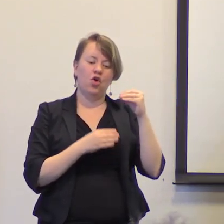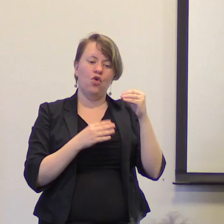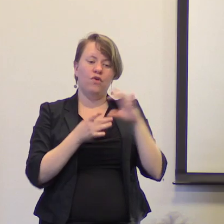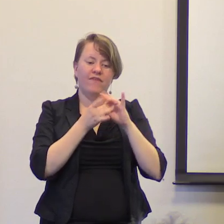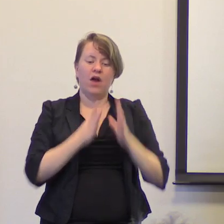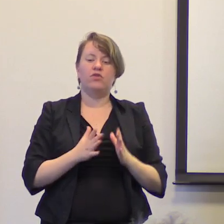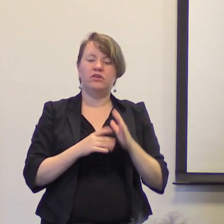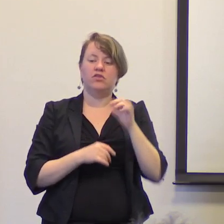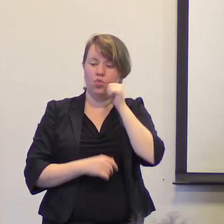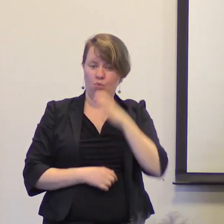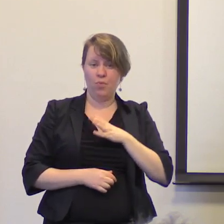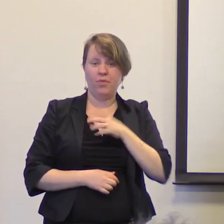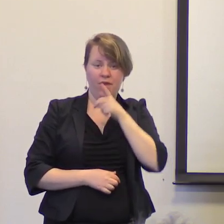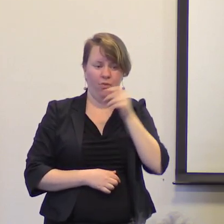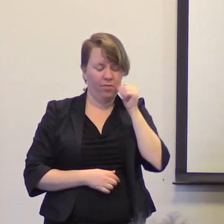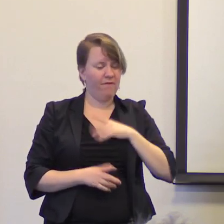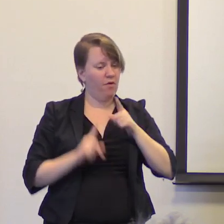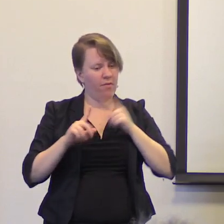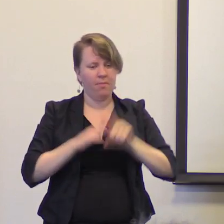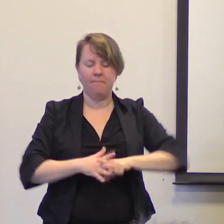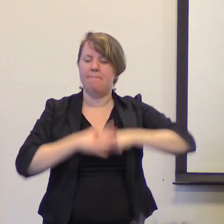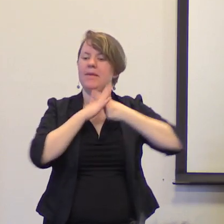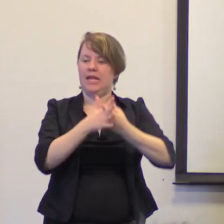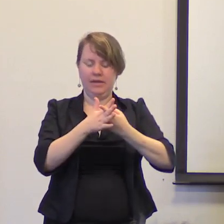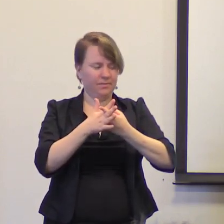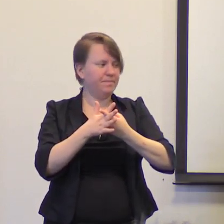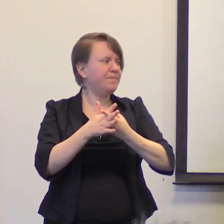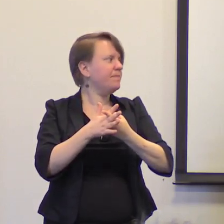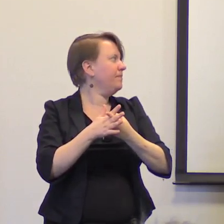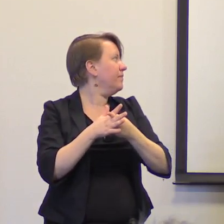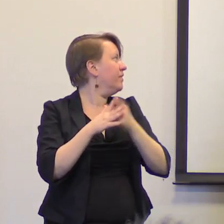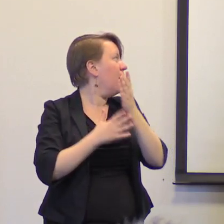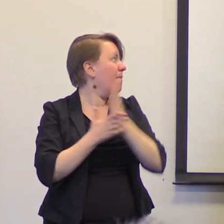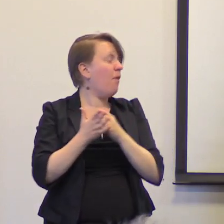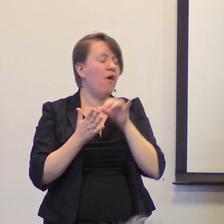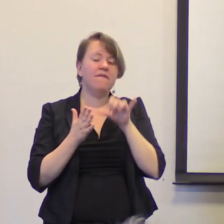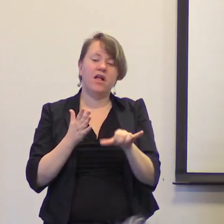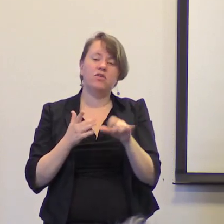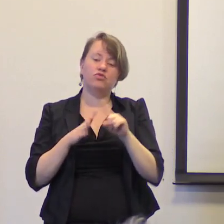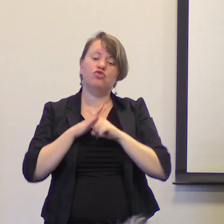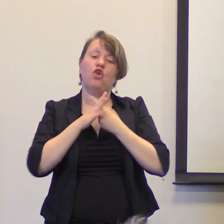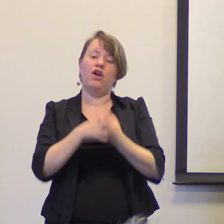We had women right at the very beginning, and part of that is because the ACLU was founded in 1920.